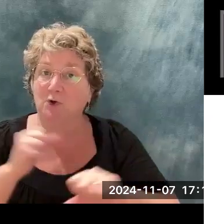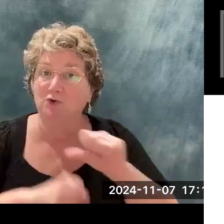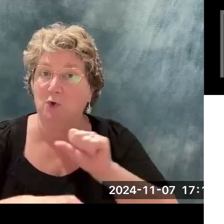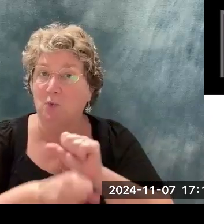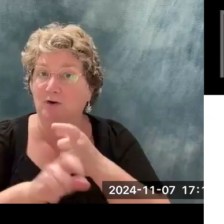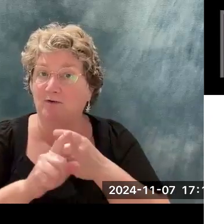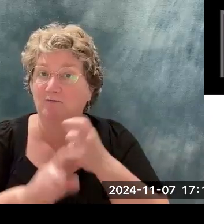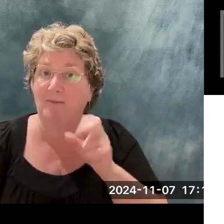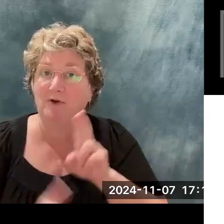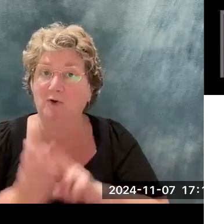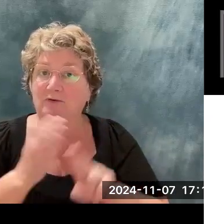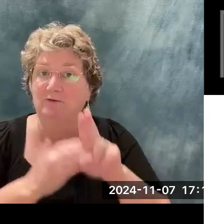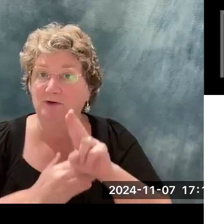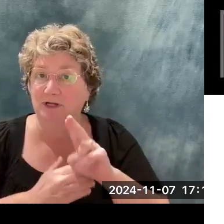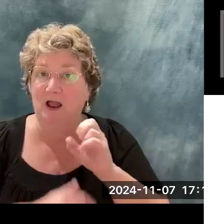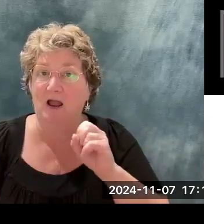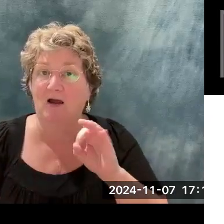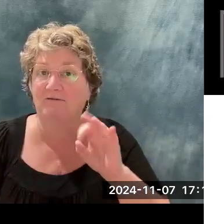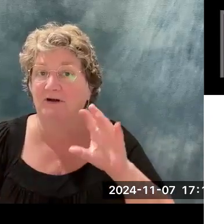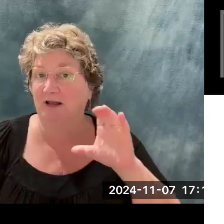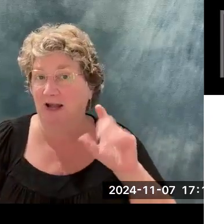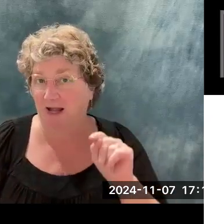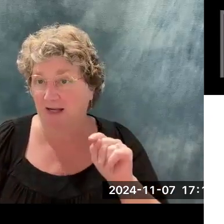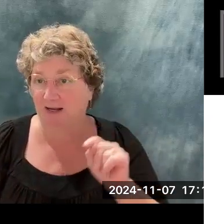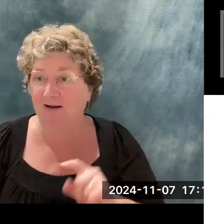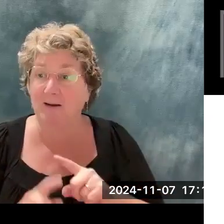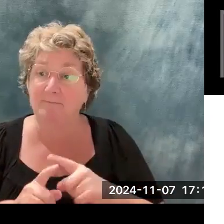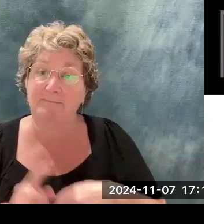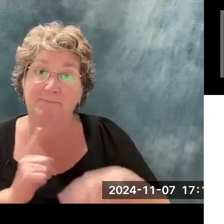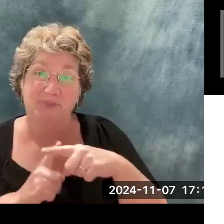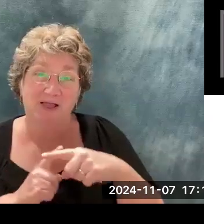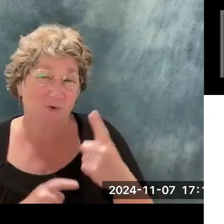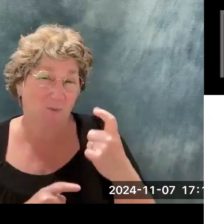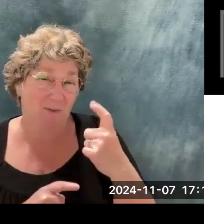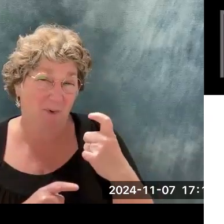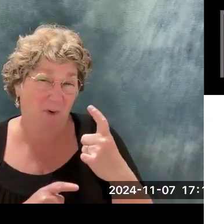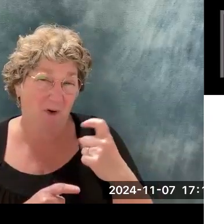I would also be remiss not to mention Andrea Duarte, who is an integral part of our team,